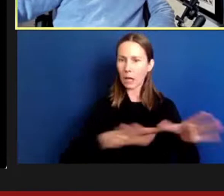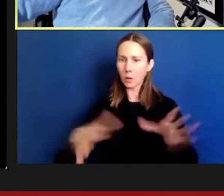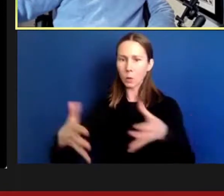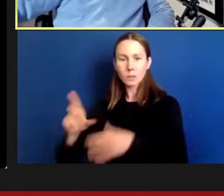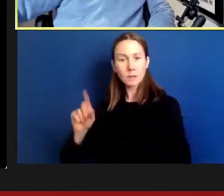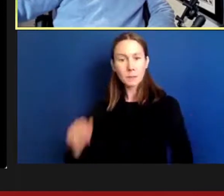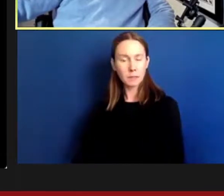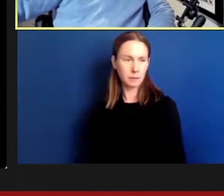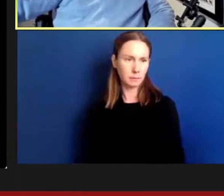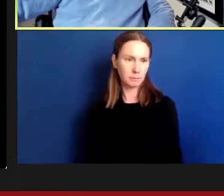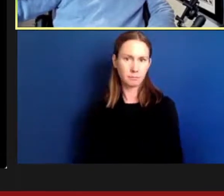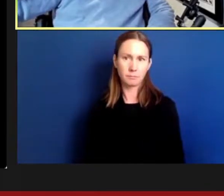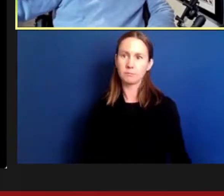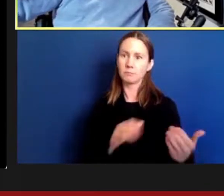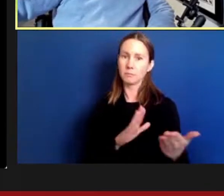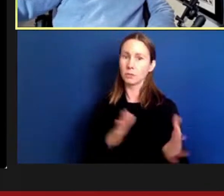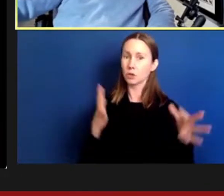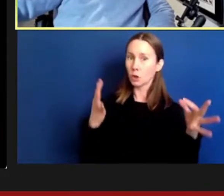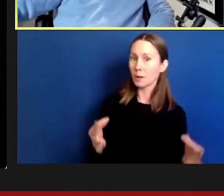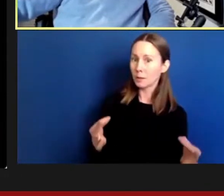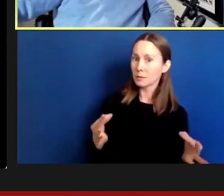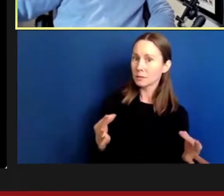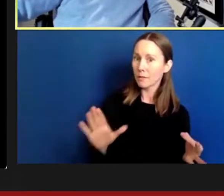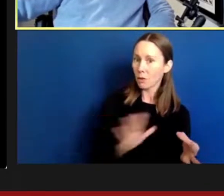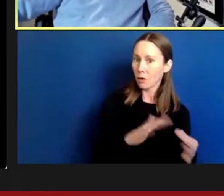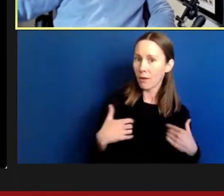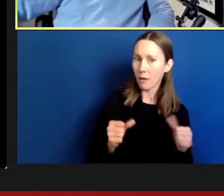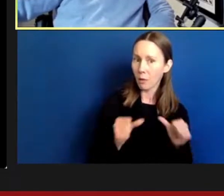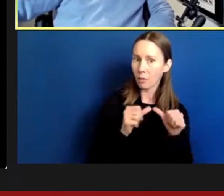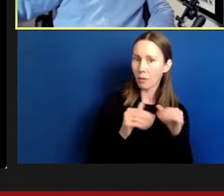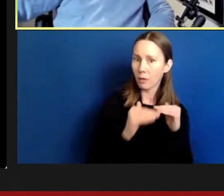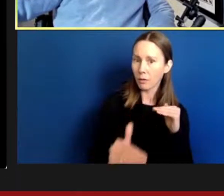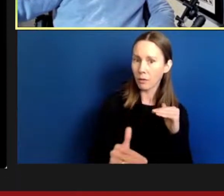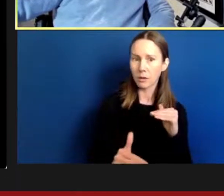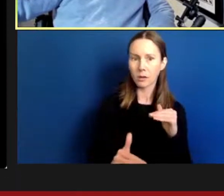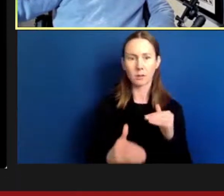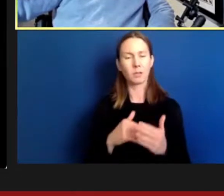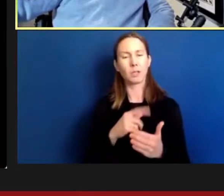the social determinants of health. The factors historically underlying the extensive health